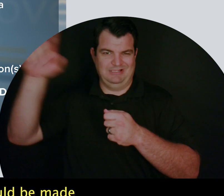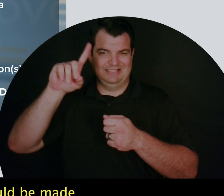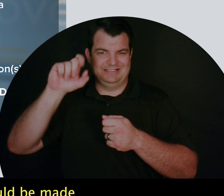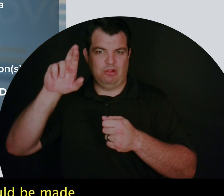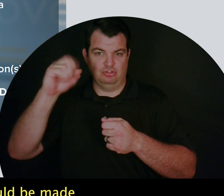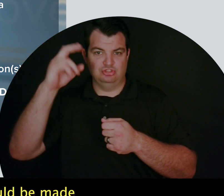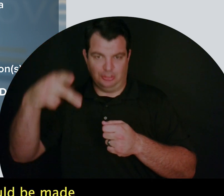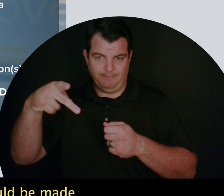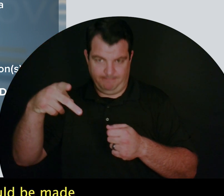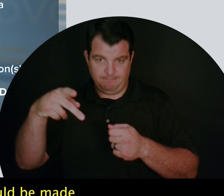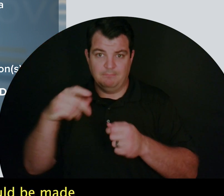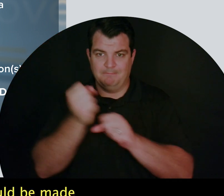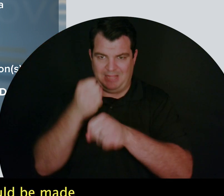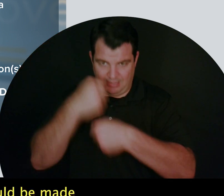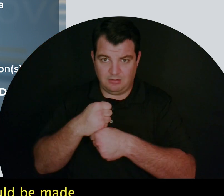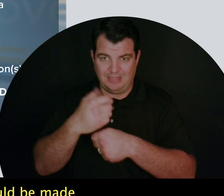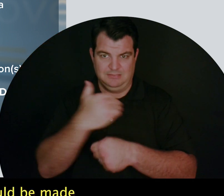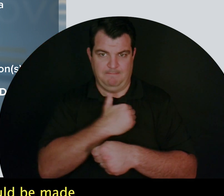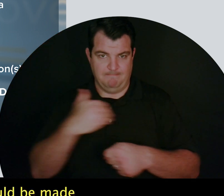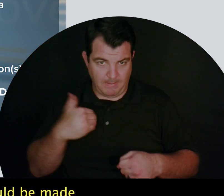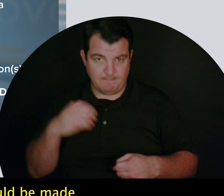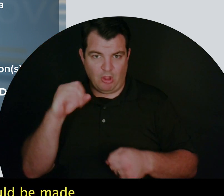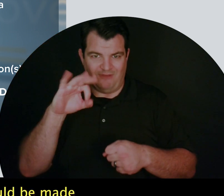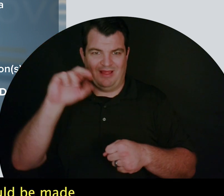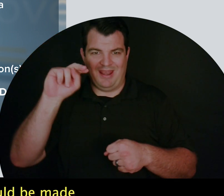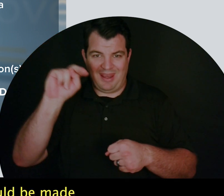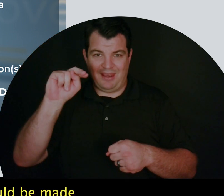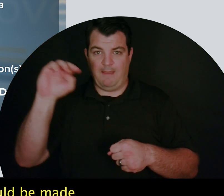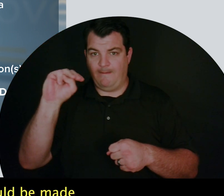This determination should be made by a vehicle dealership that is a member